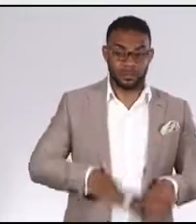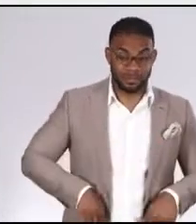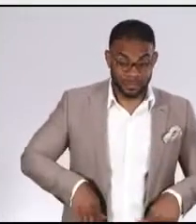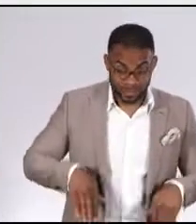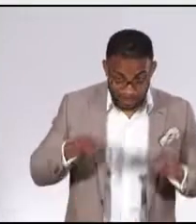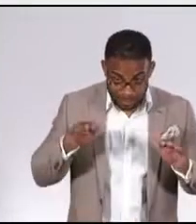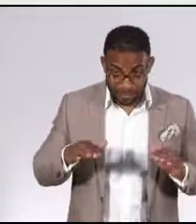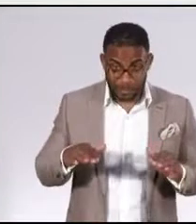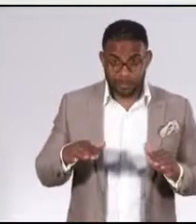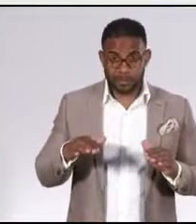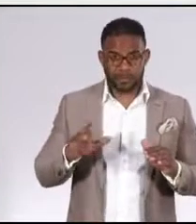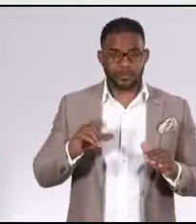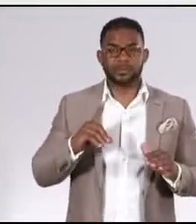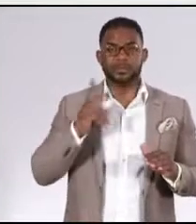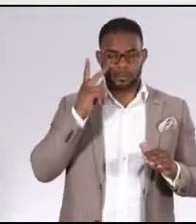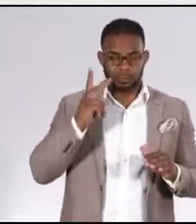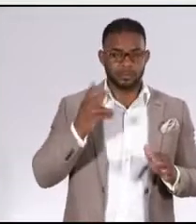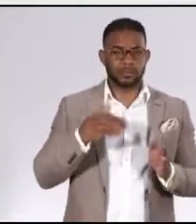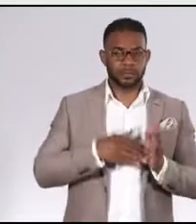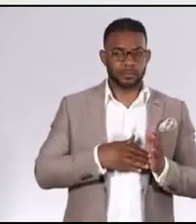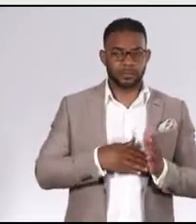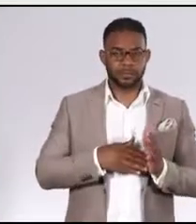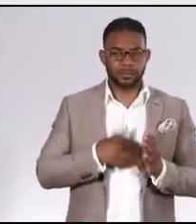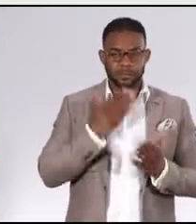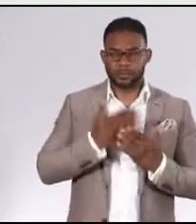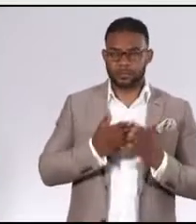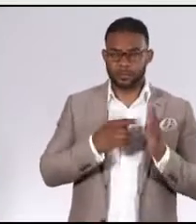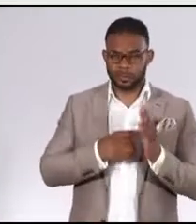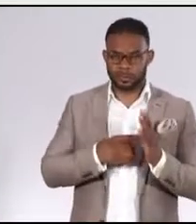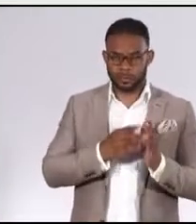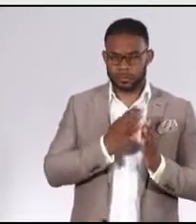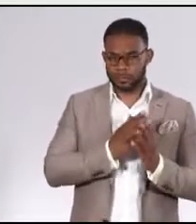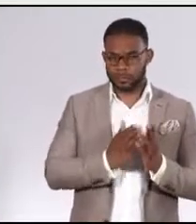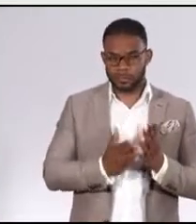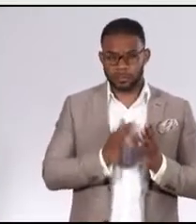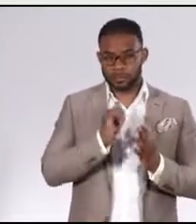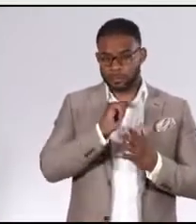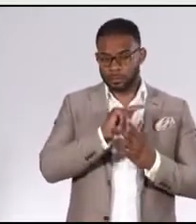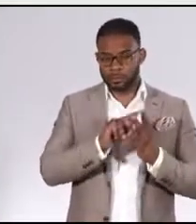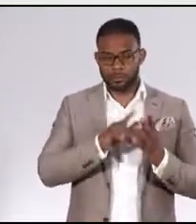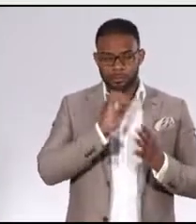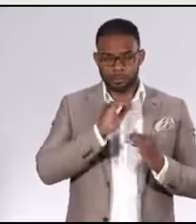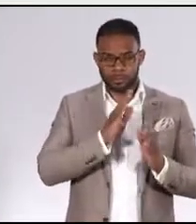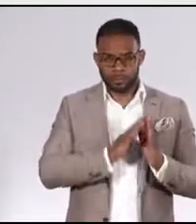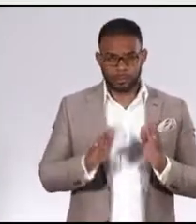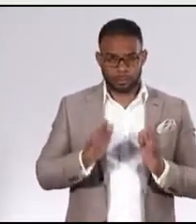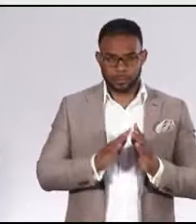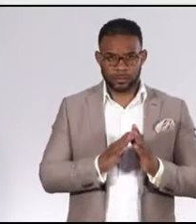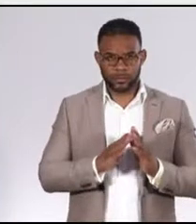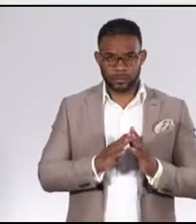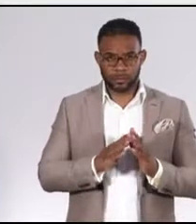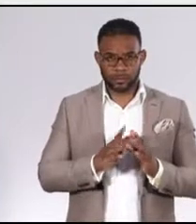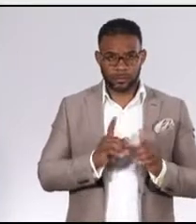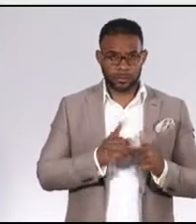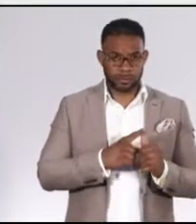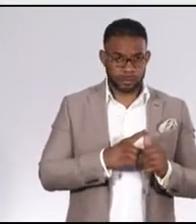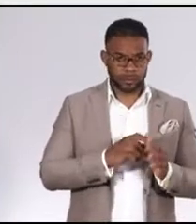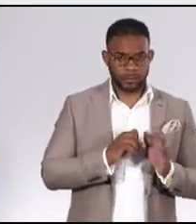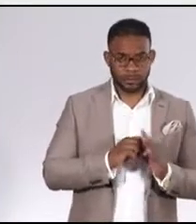um But we do see, again, uh good representation across all age ranges of uh first symptoms of hearing loss,